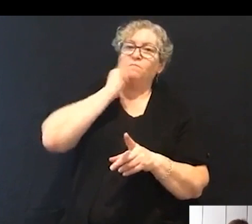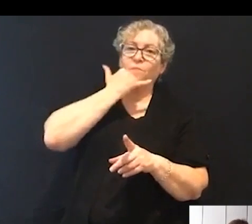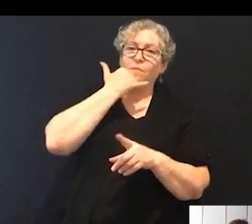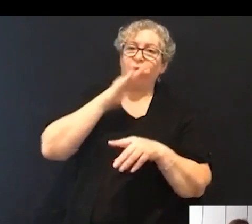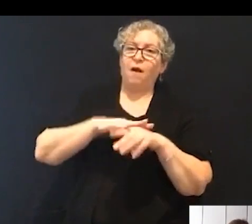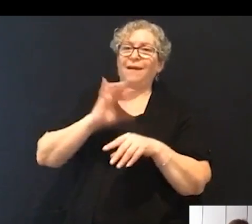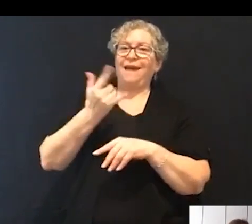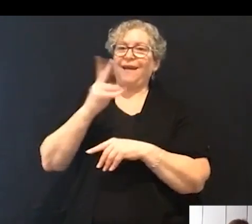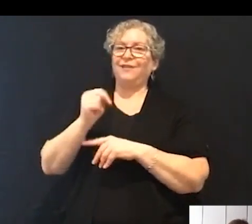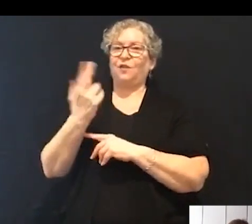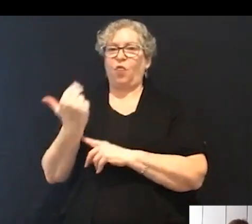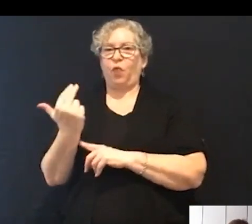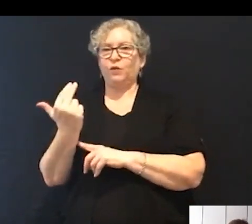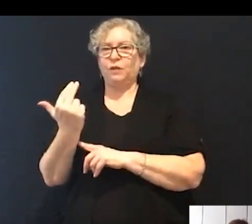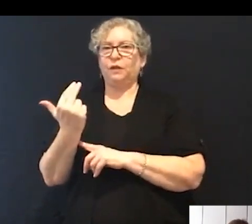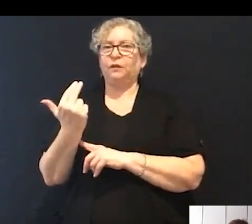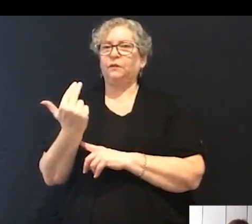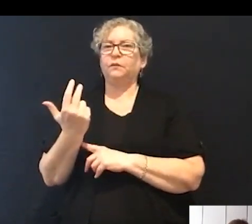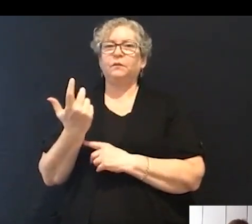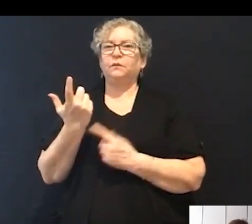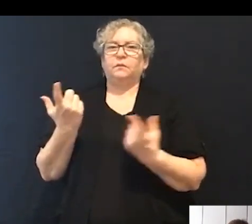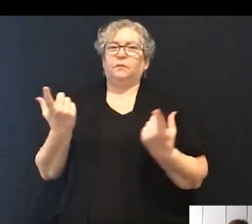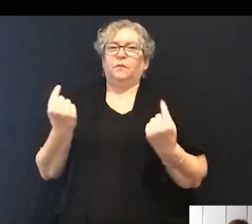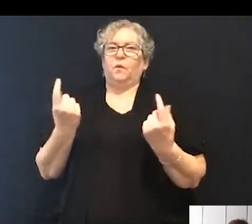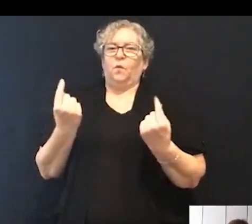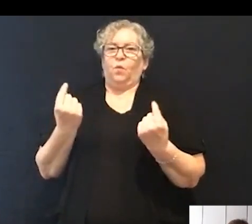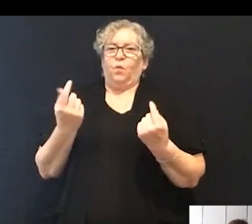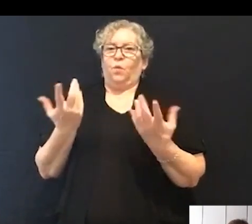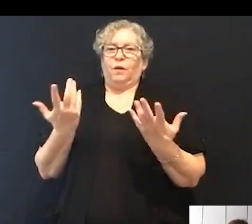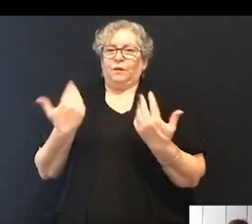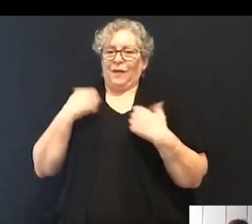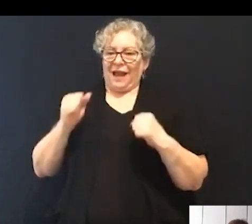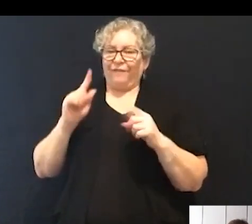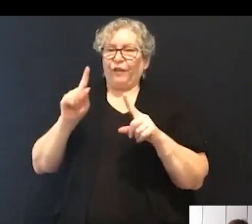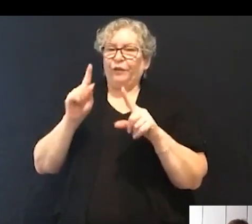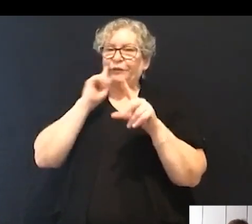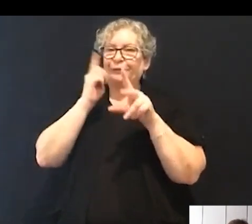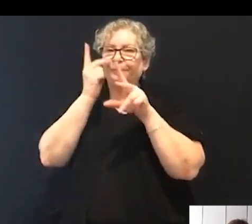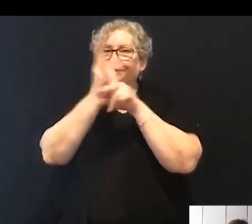And what we still have to really characterize and manage